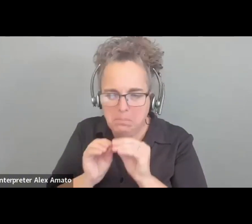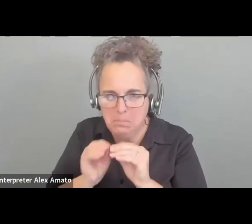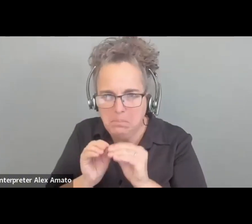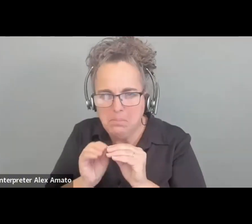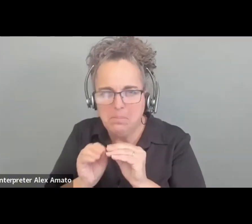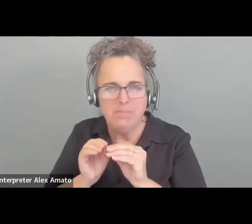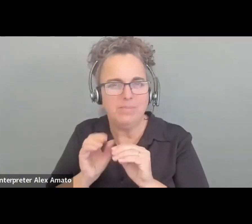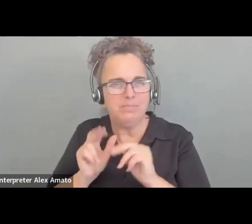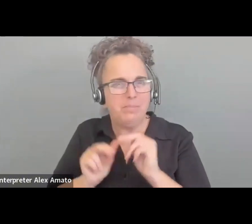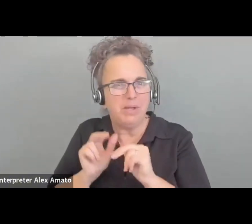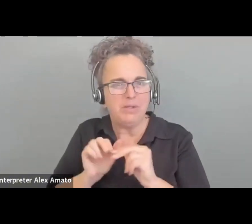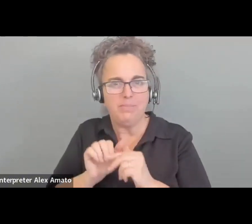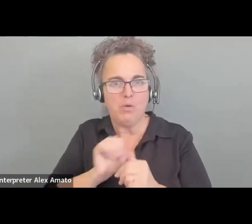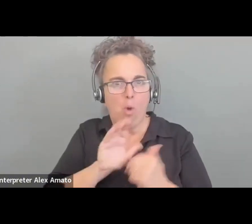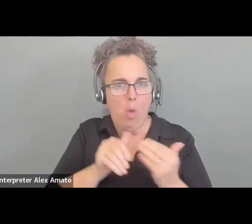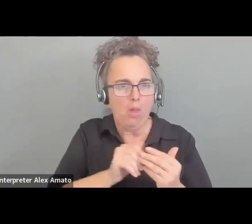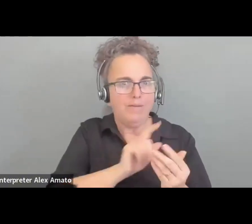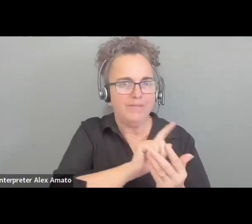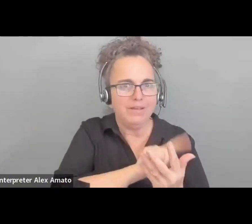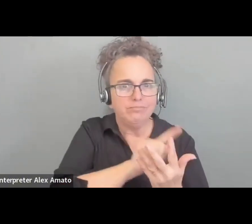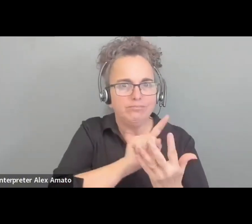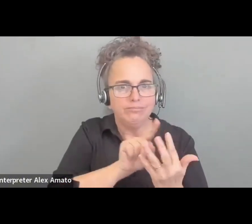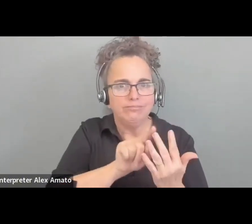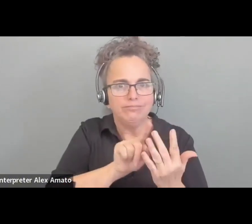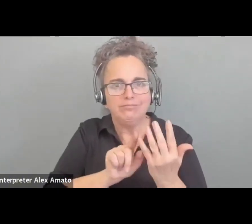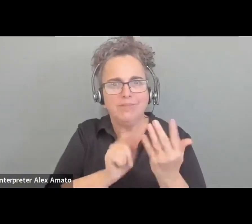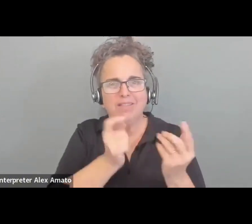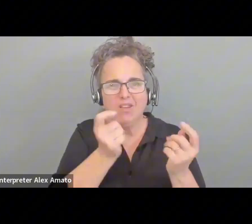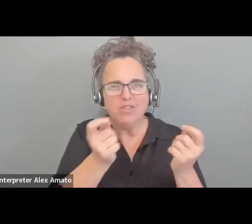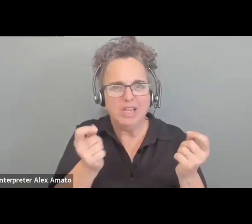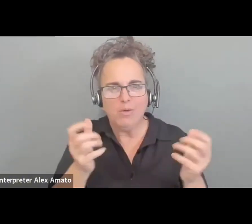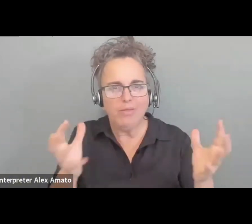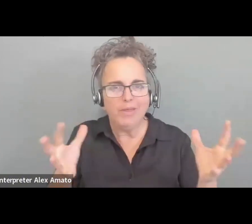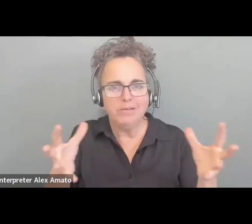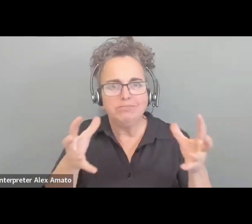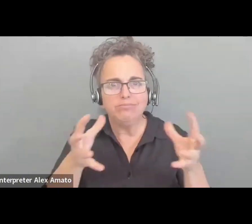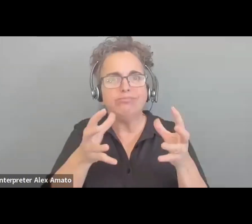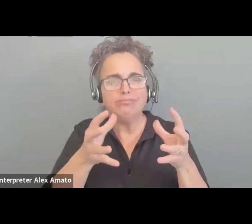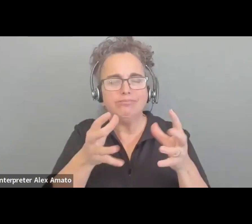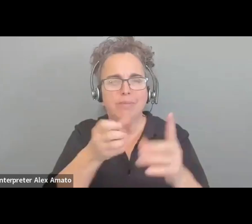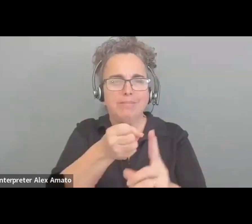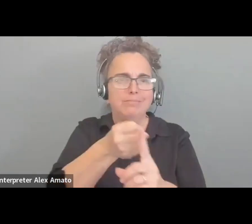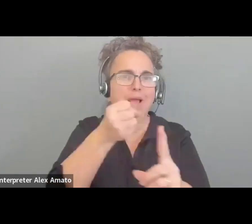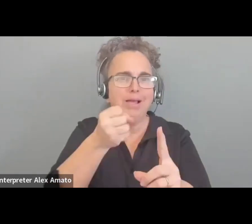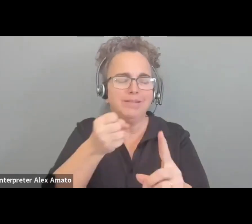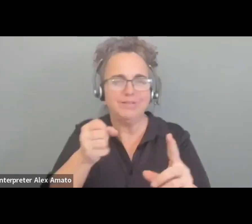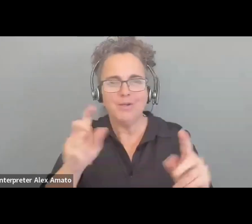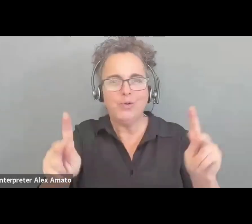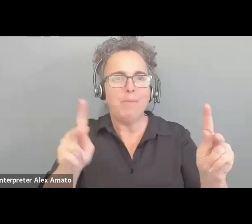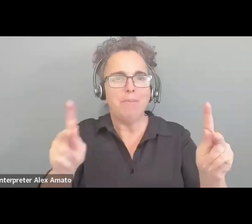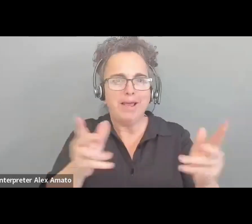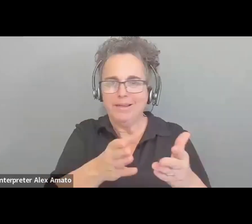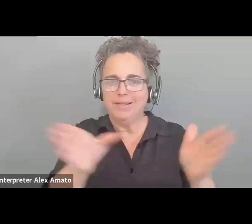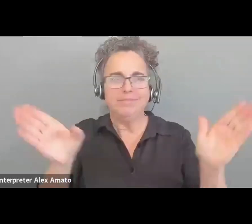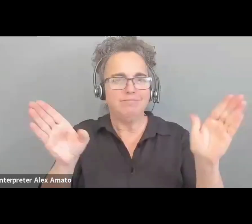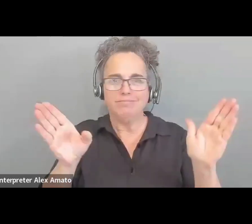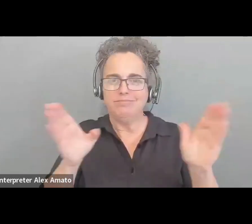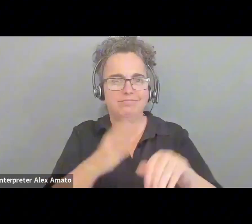All of those little things accrue and they have impact for humanity as a whole. So, just keep going.